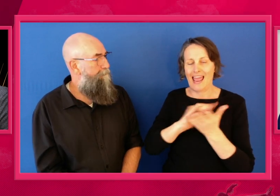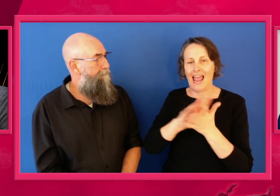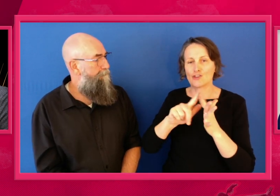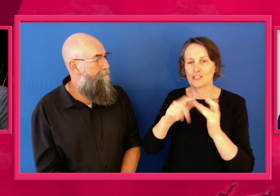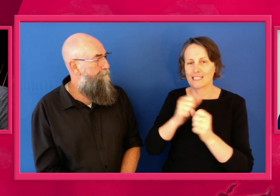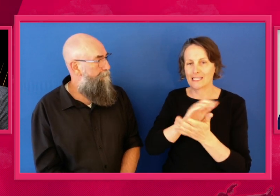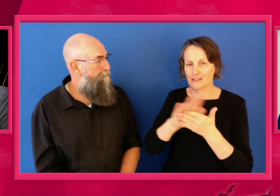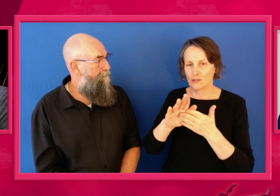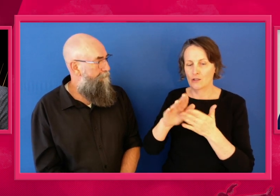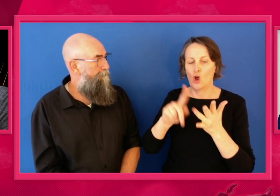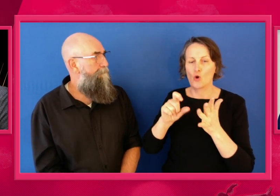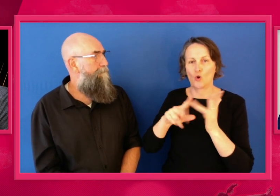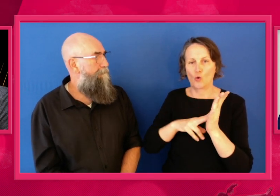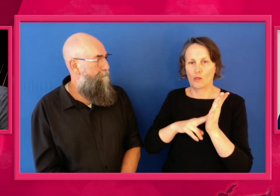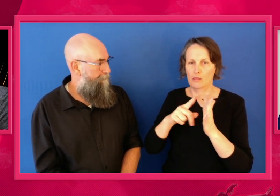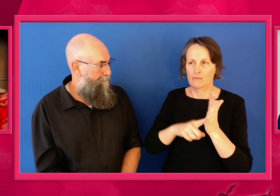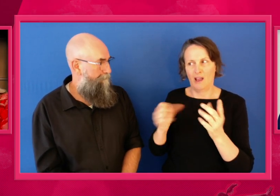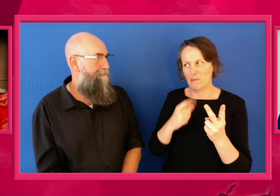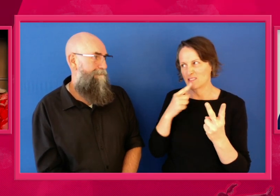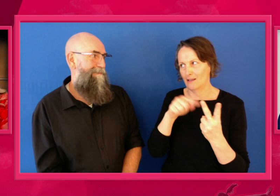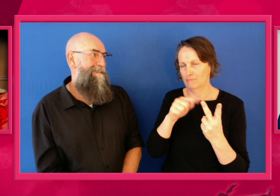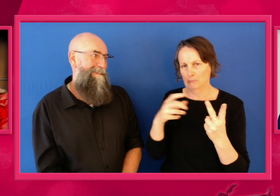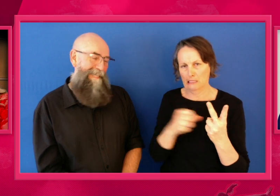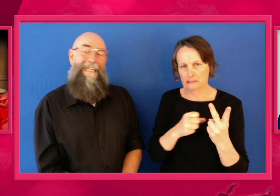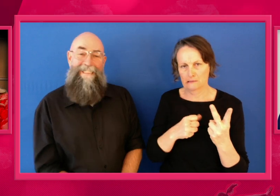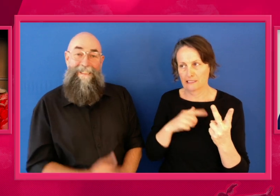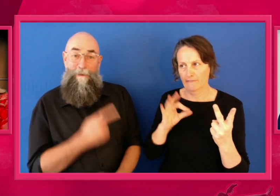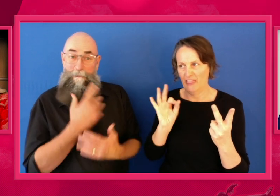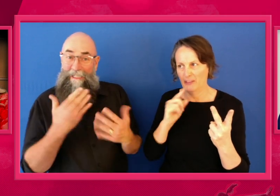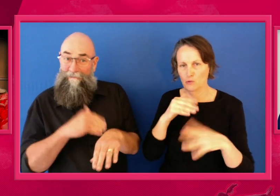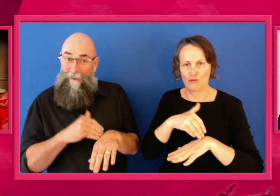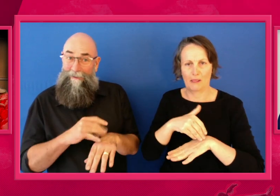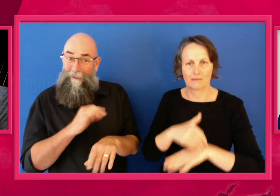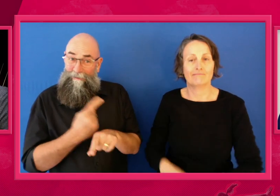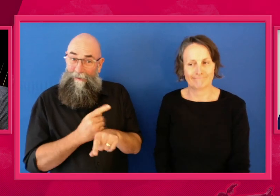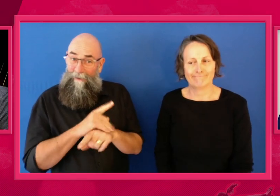Because if I don't, I'll get in trouble. Georgie Tunny: You'll get in so much trouble.